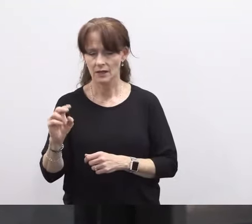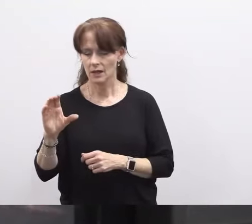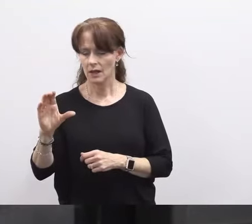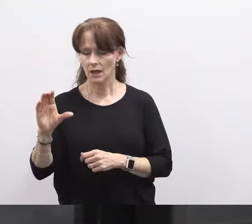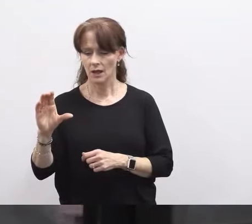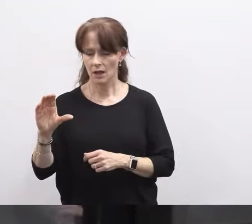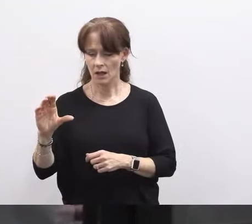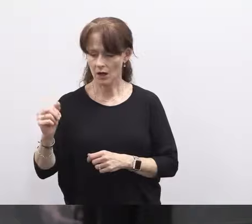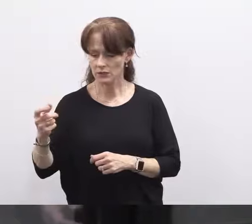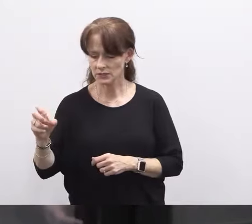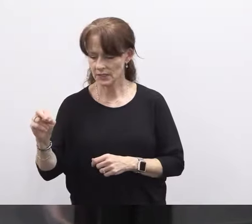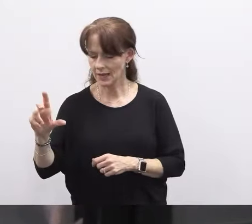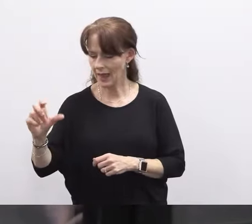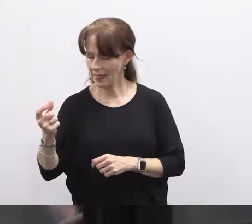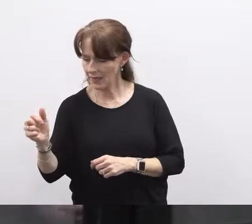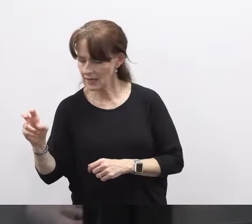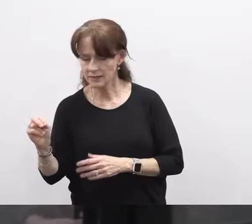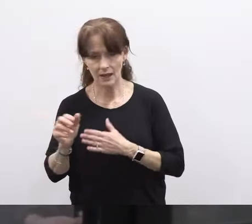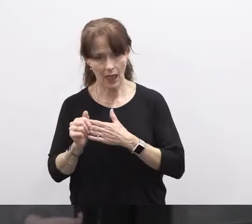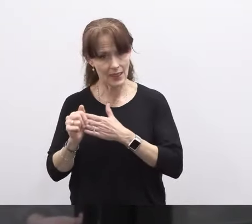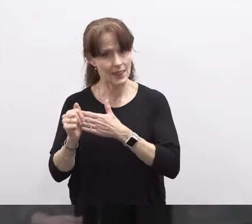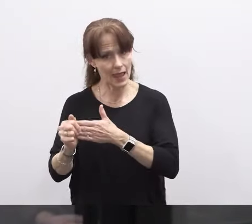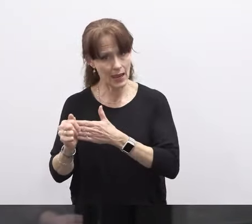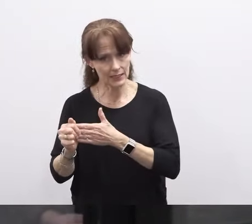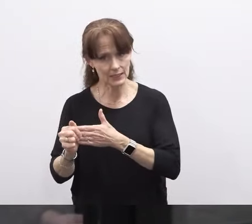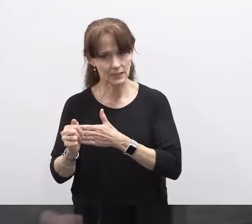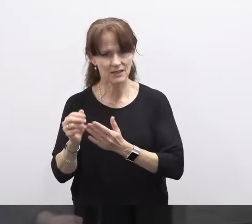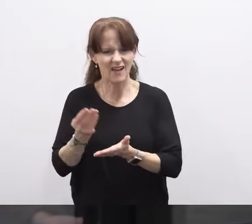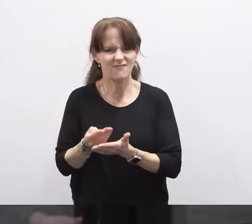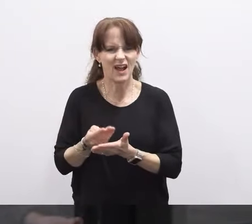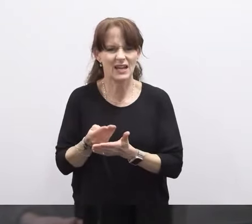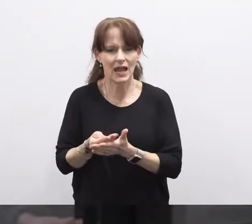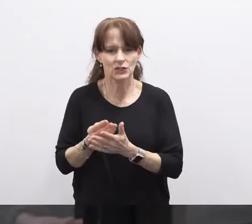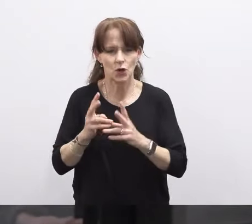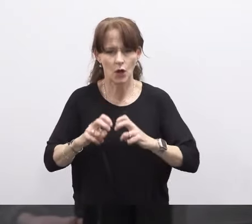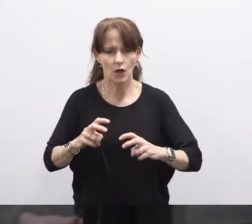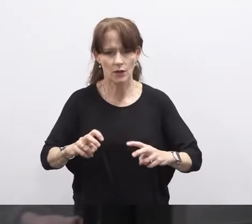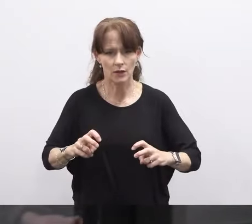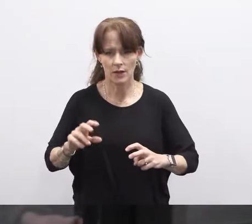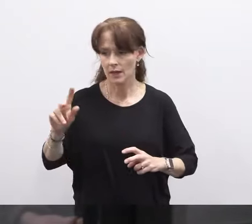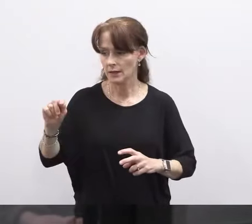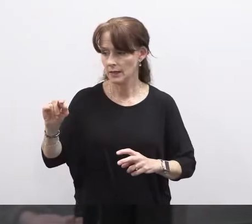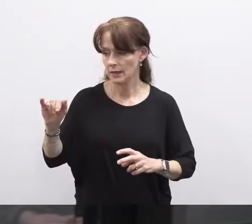and I led the financial audit, and Tina Henton is here with me this evening.